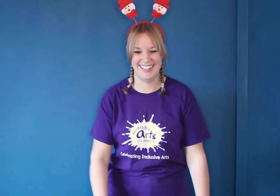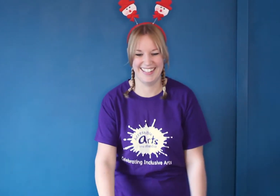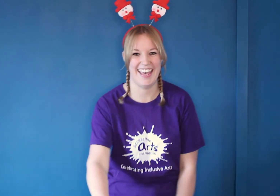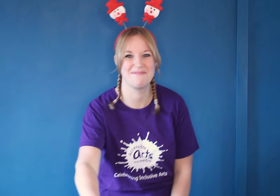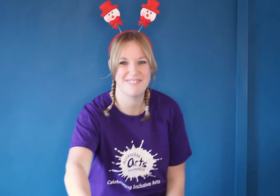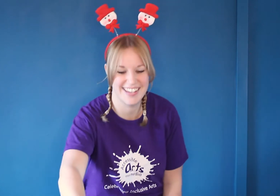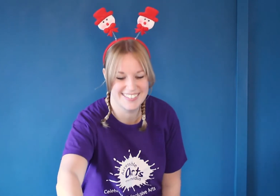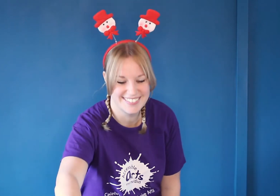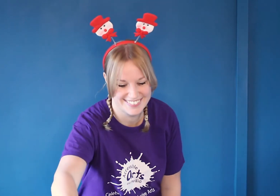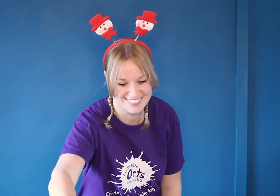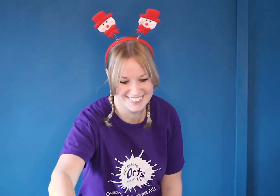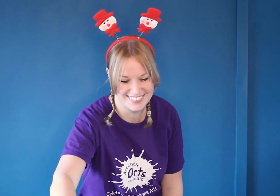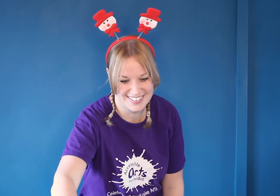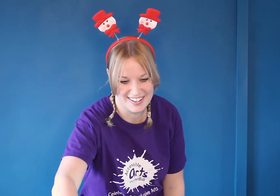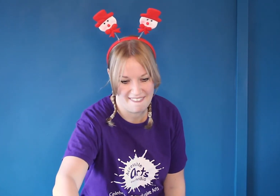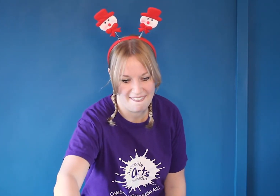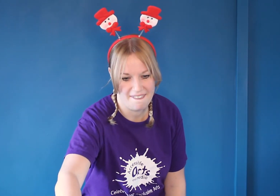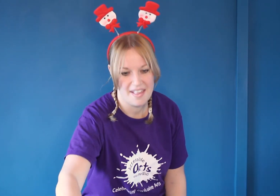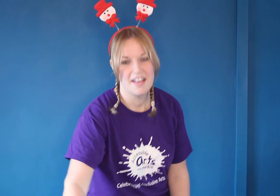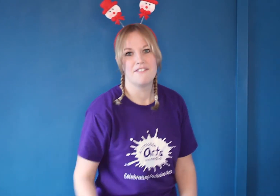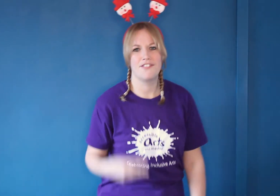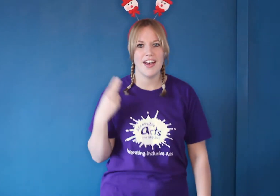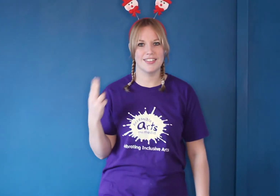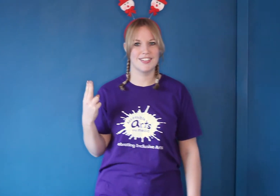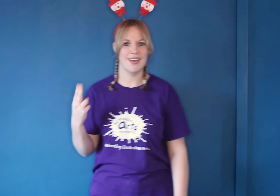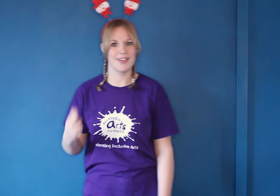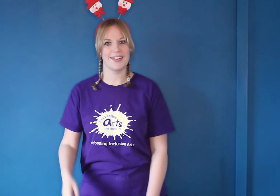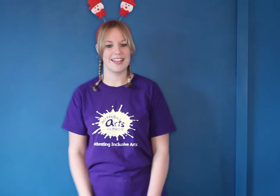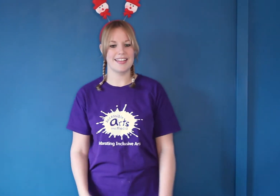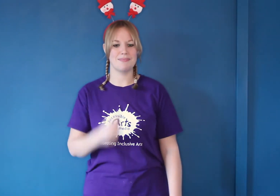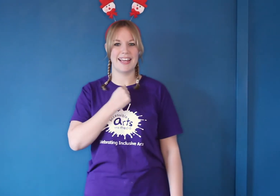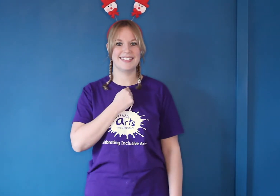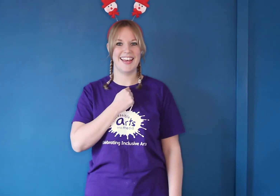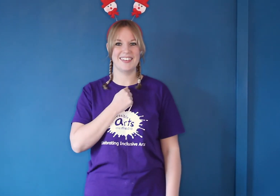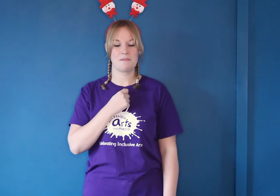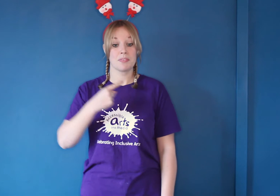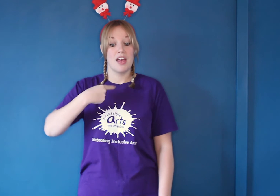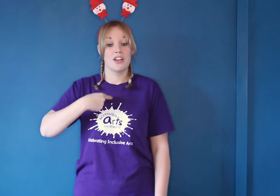Ahah brilliant! Verse two goes like this my turn.